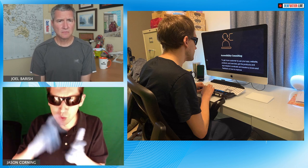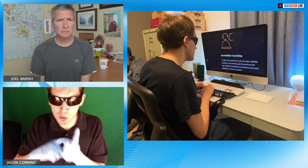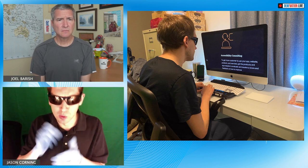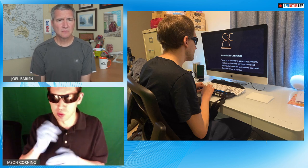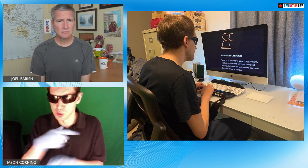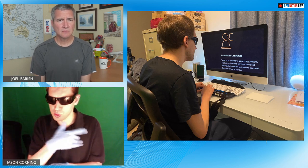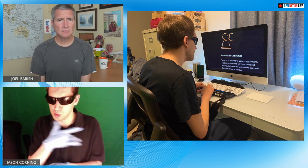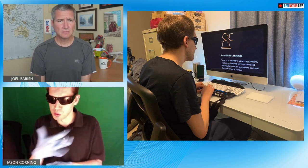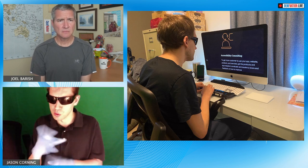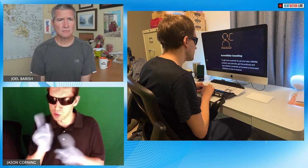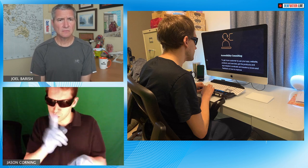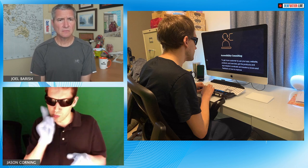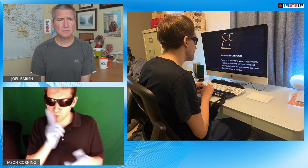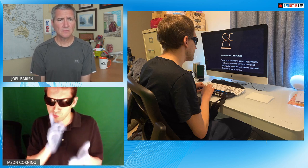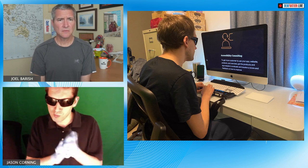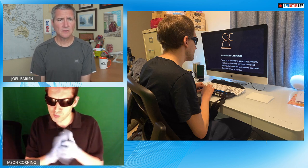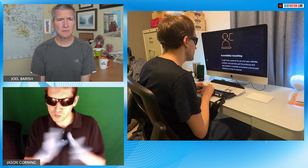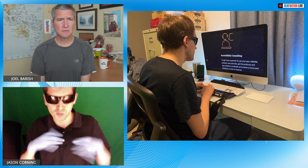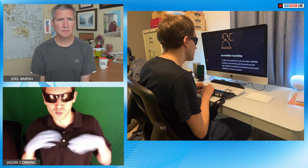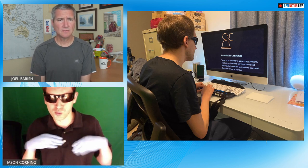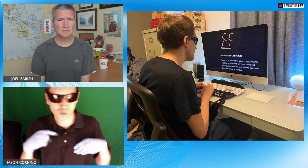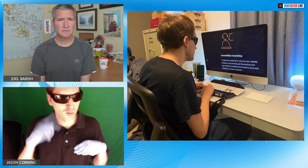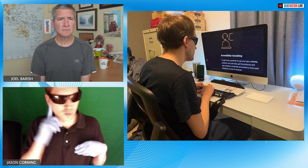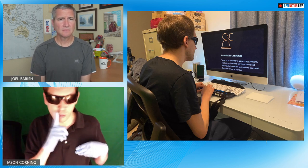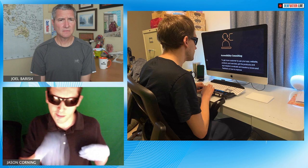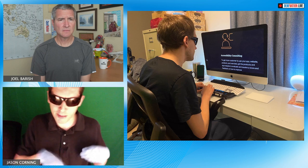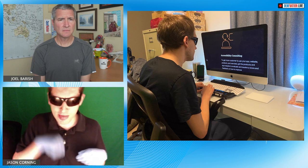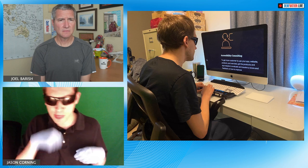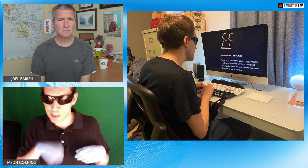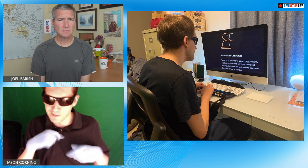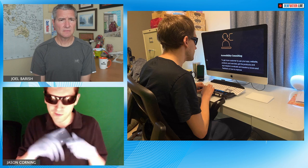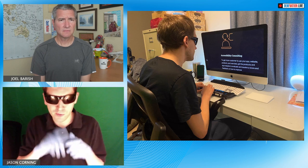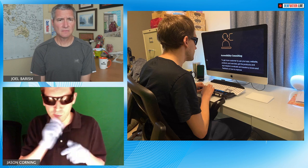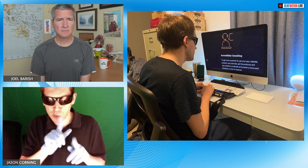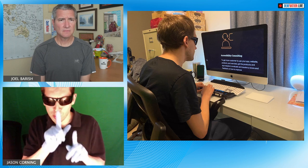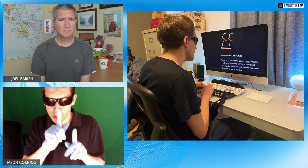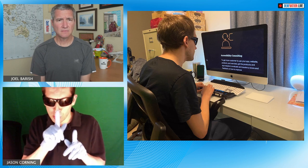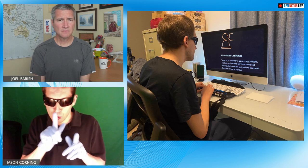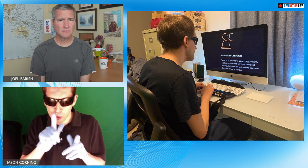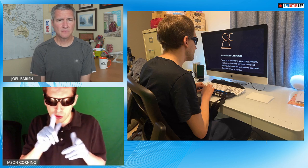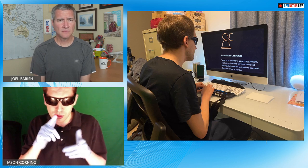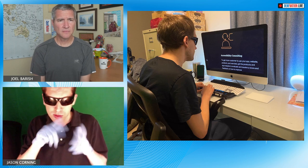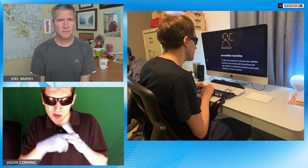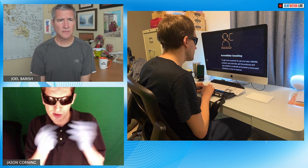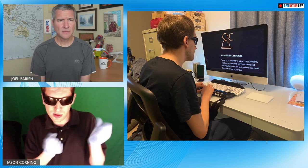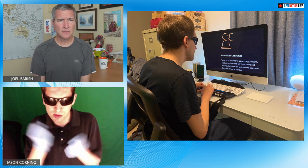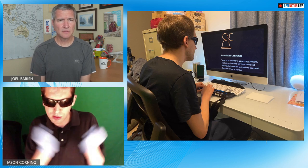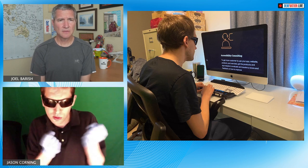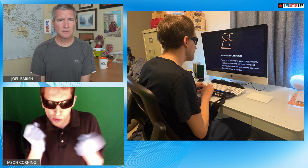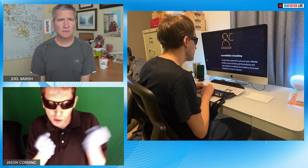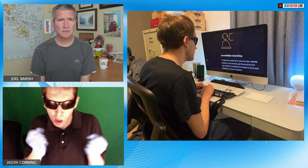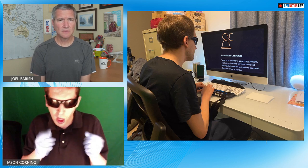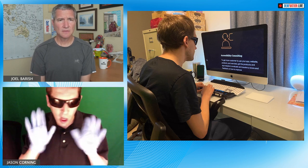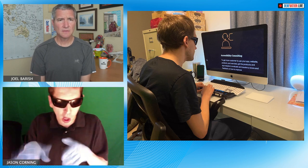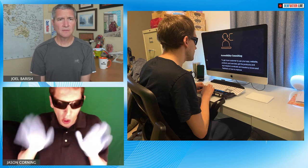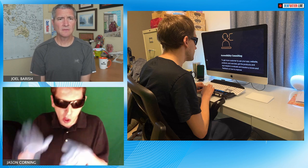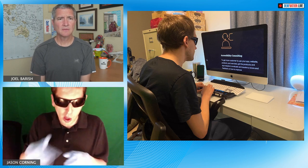When they go to school they tend to accept that they are only deaf, start going around,